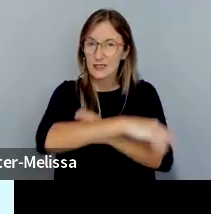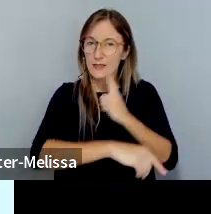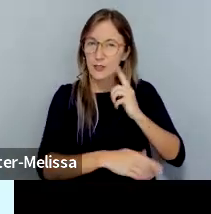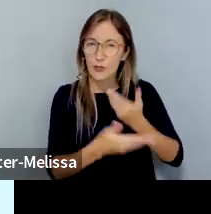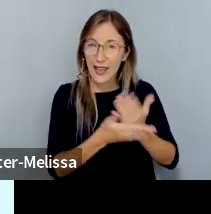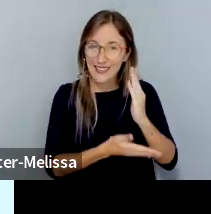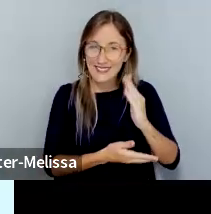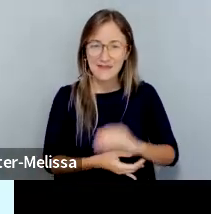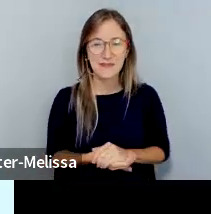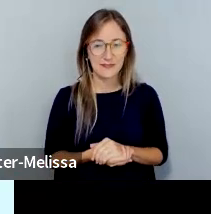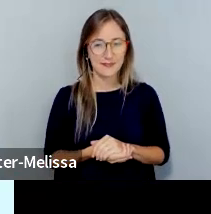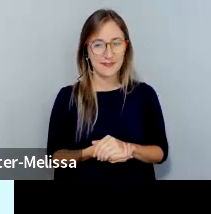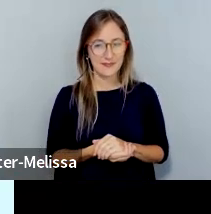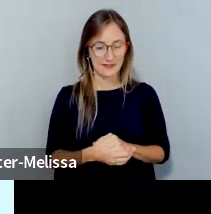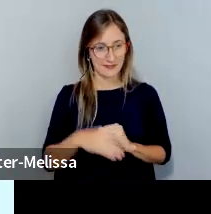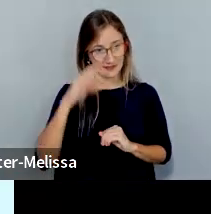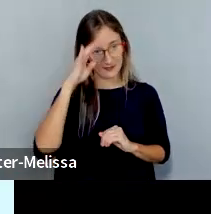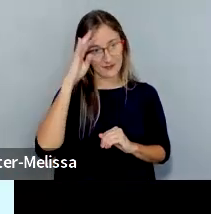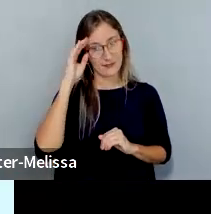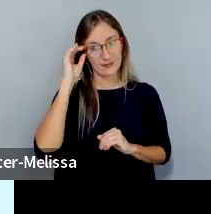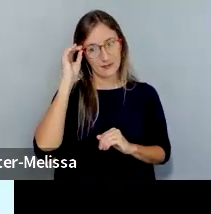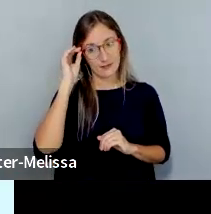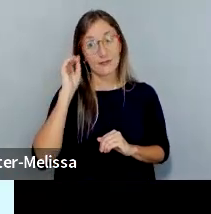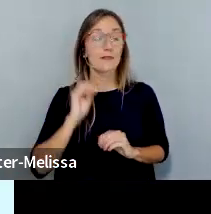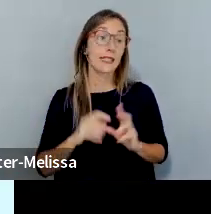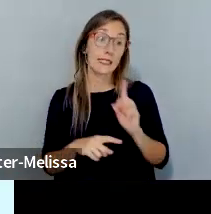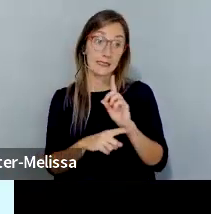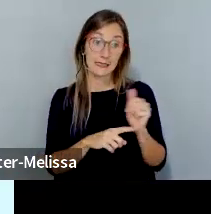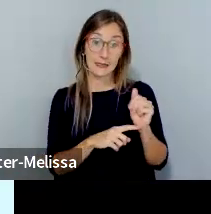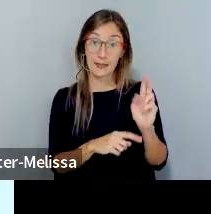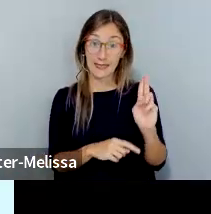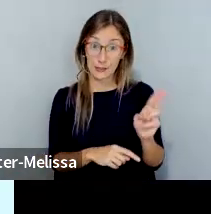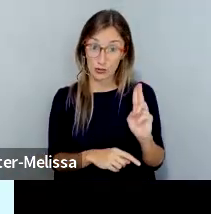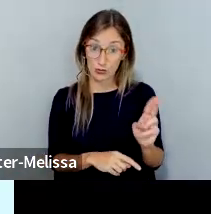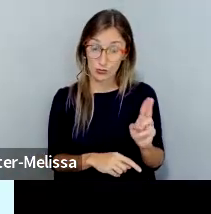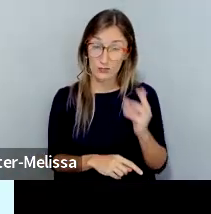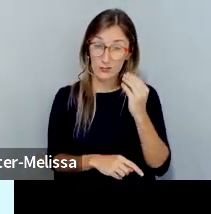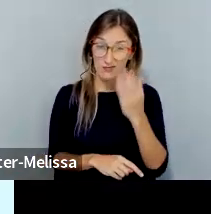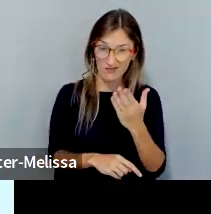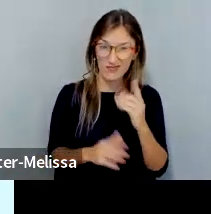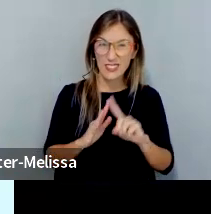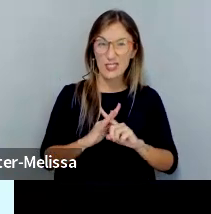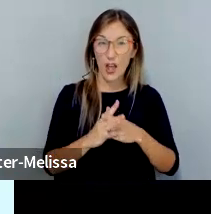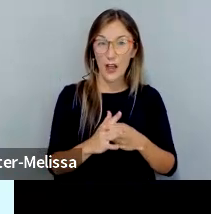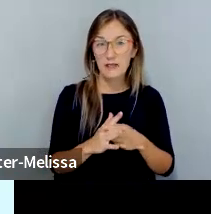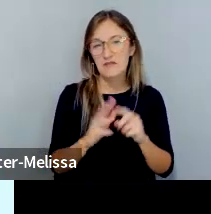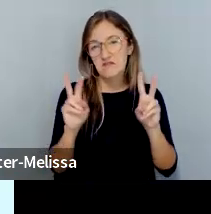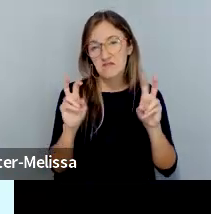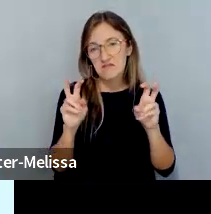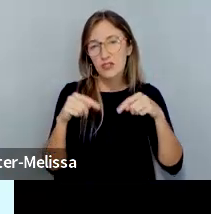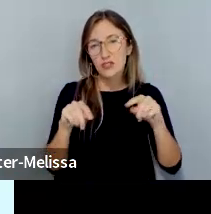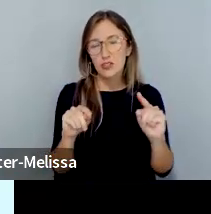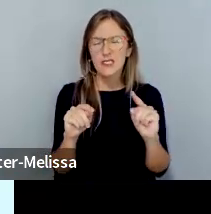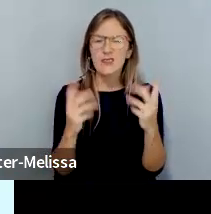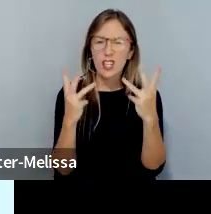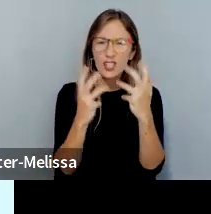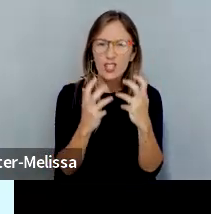This is disability history and disability culture, foundation